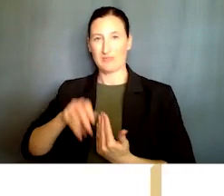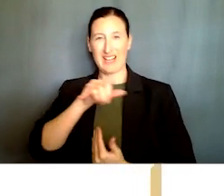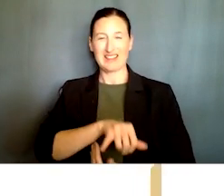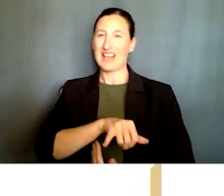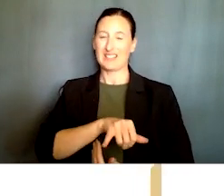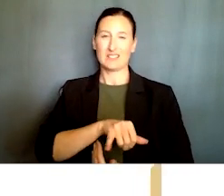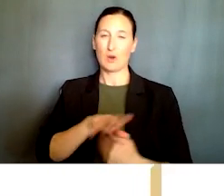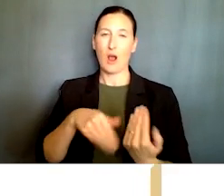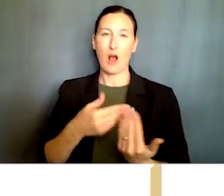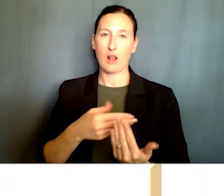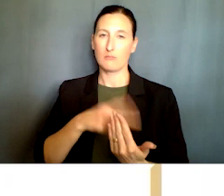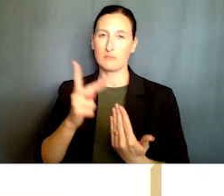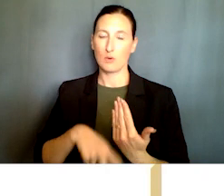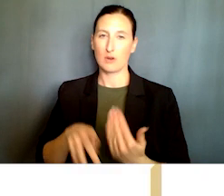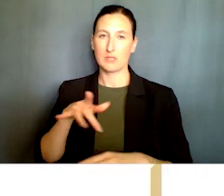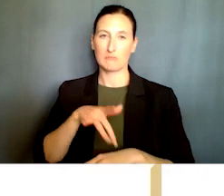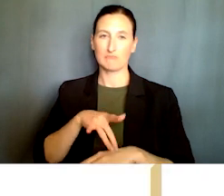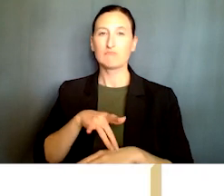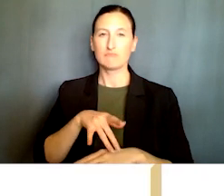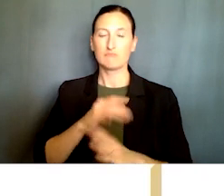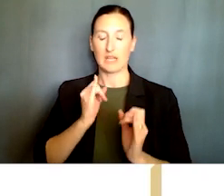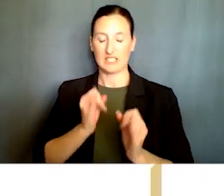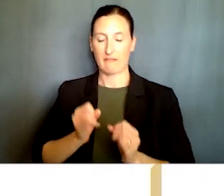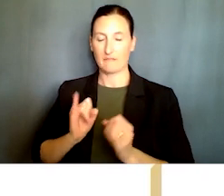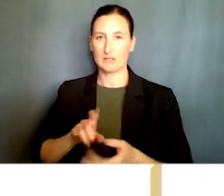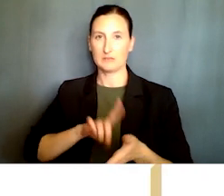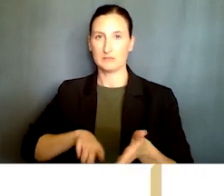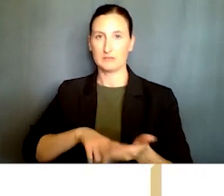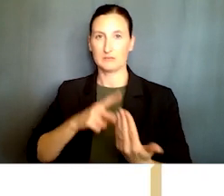cover individual investigators. The slides that are coming up are going to cover